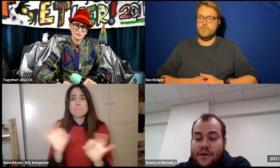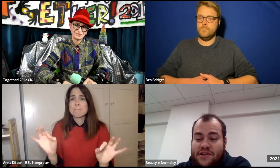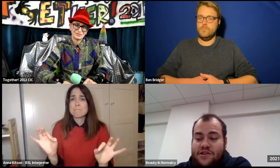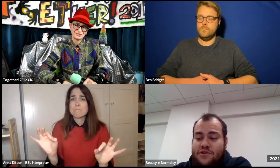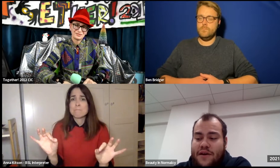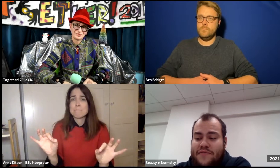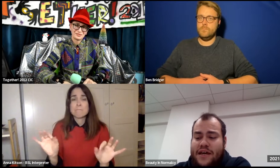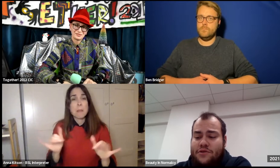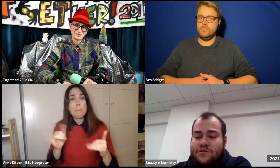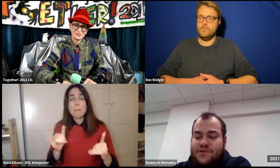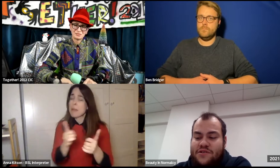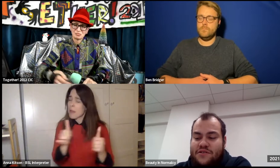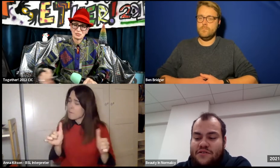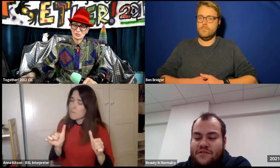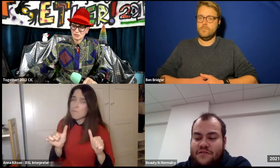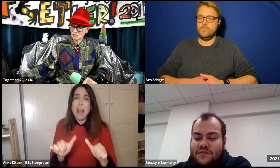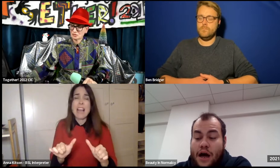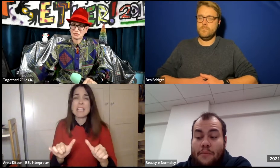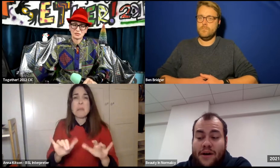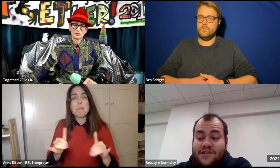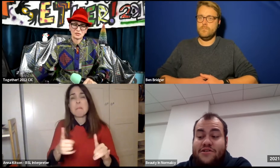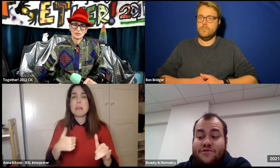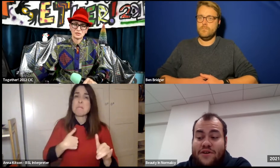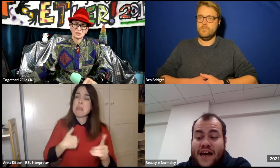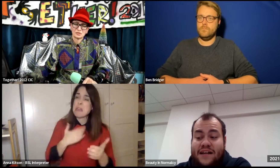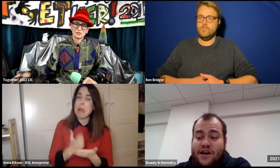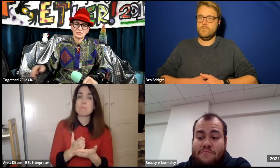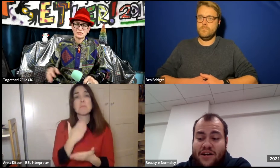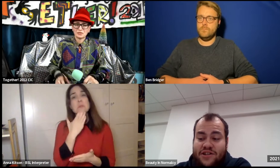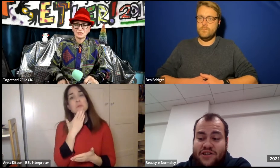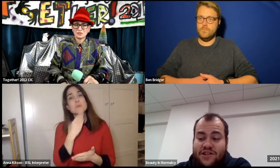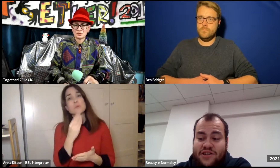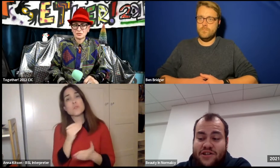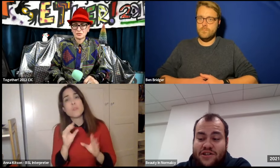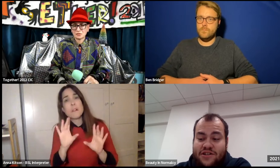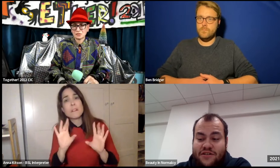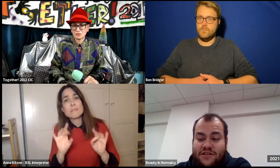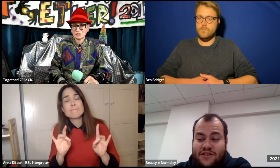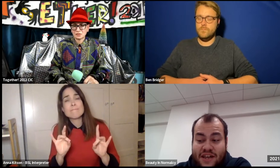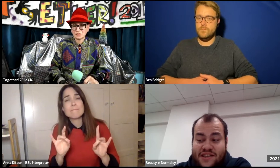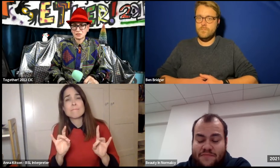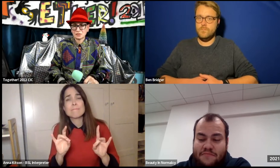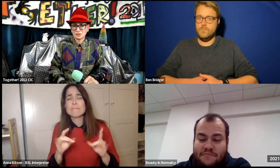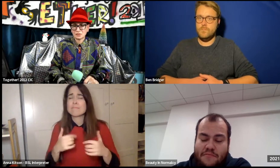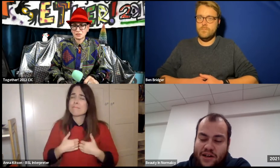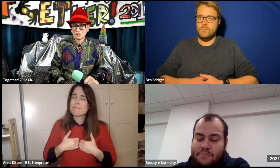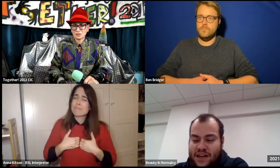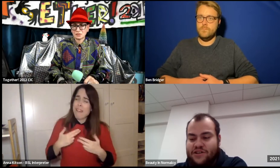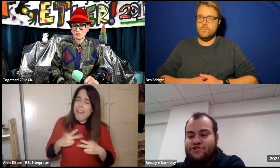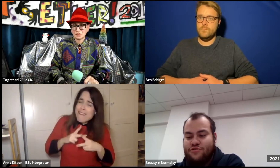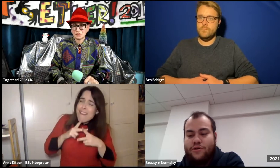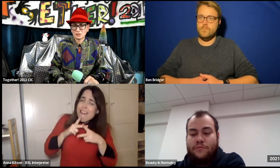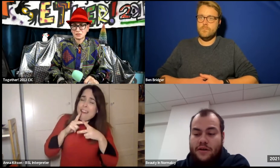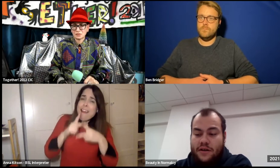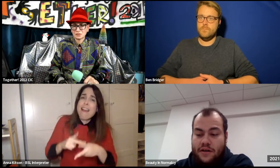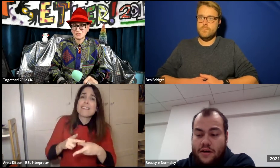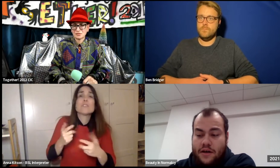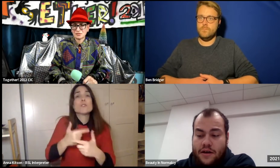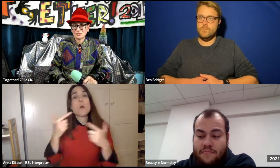A person who had their use. A person who cared so much And this, may not be not untrue.